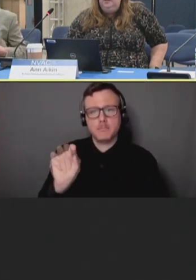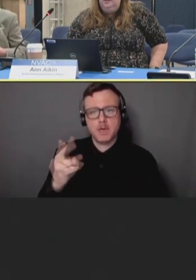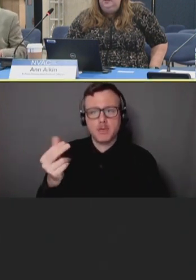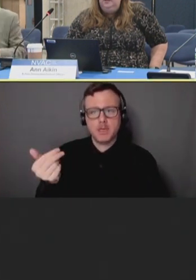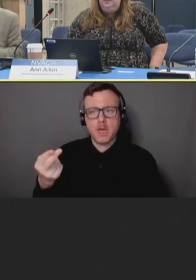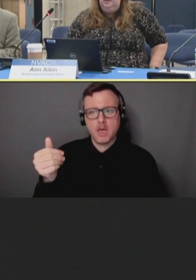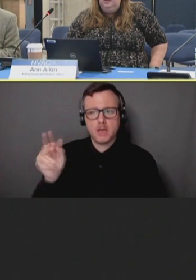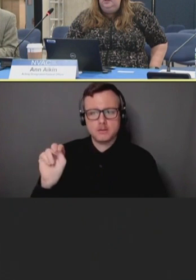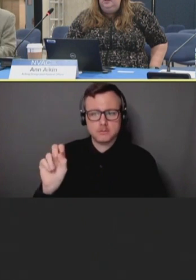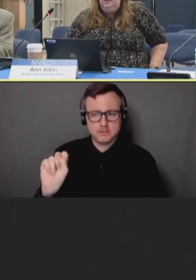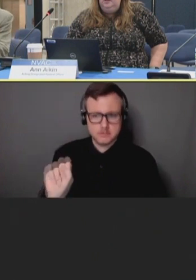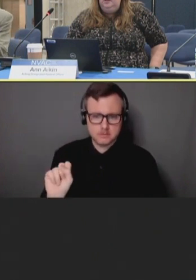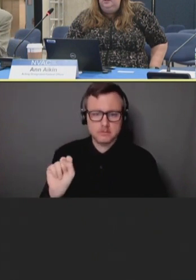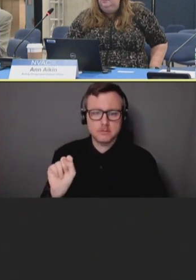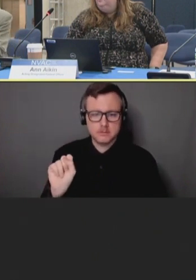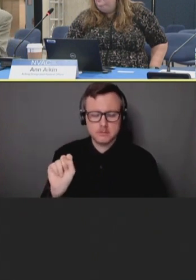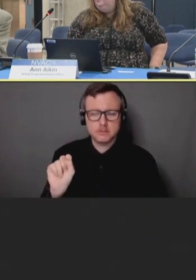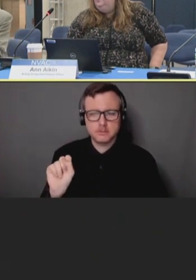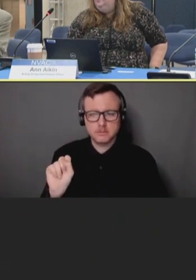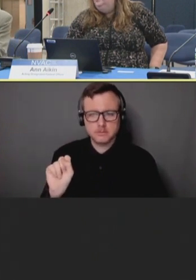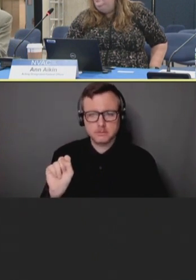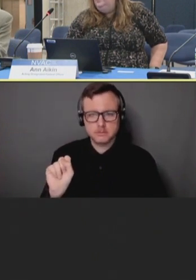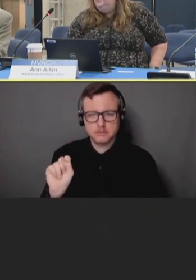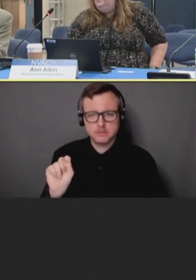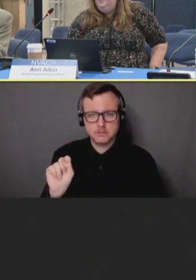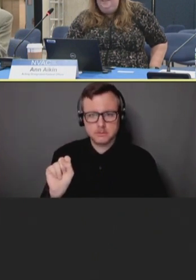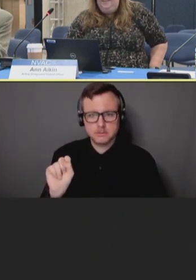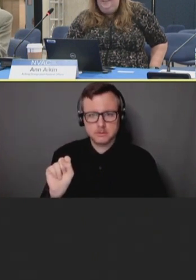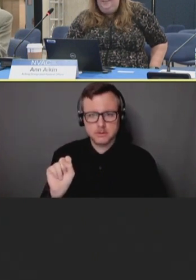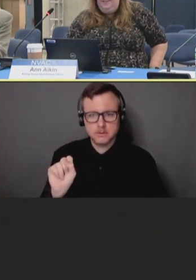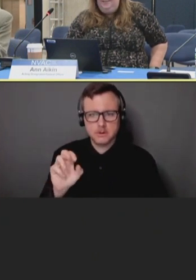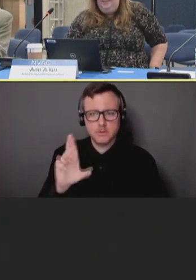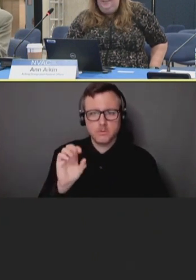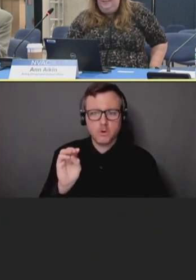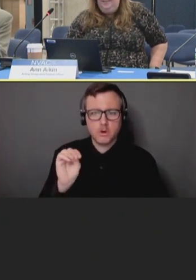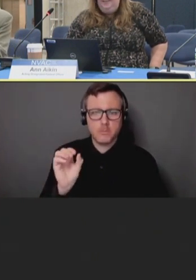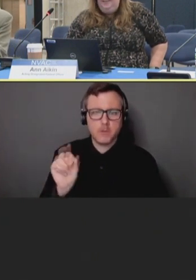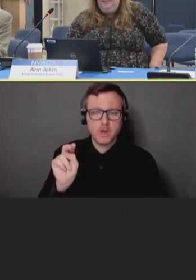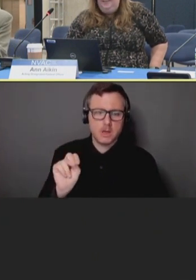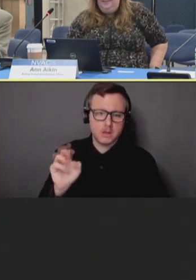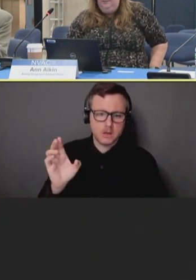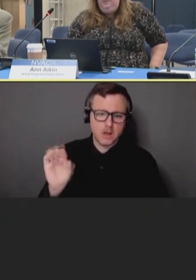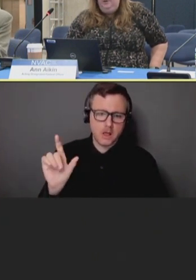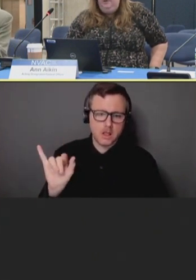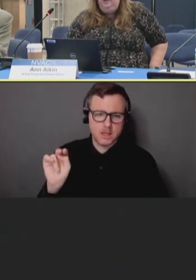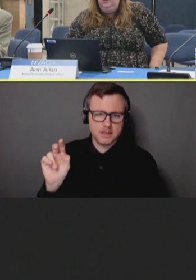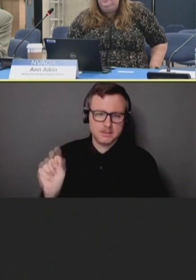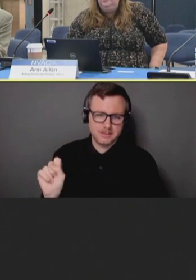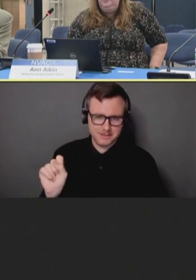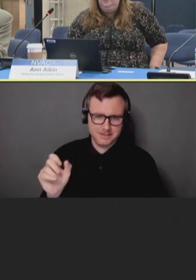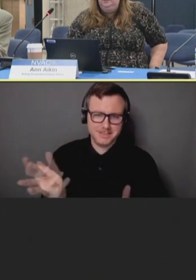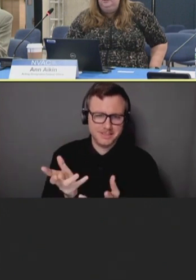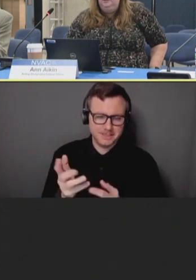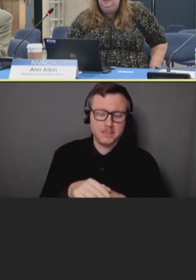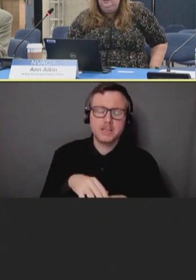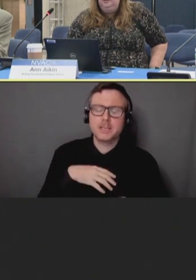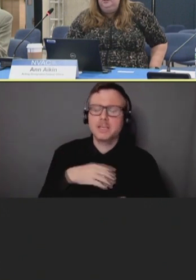Mary Beth Hance. Aman Collins [phonetic sp]. Aman Collins: Good morning and present. Ann Aikin: Good morning. Jay Slater.